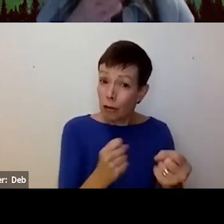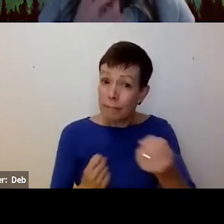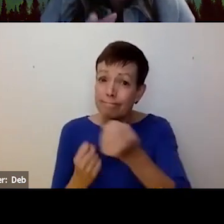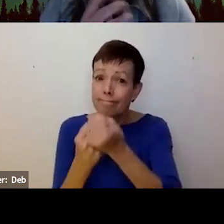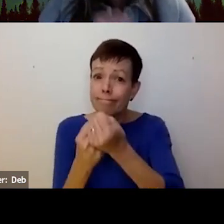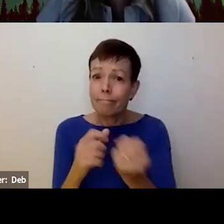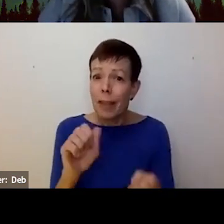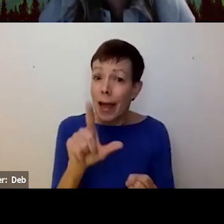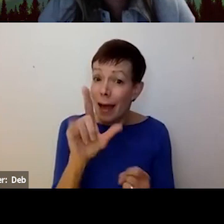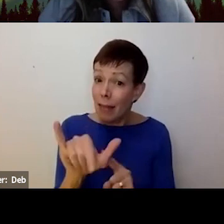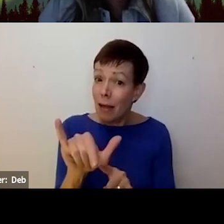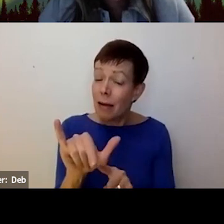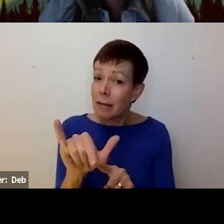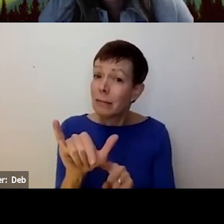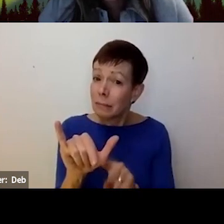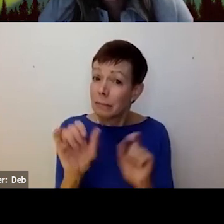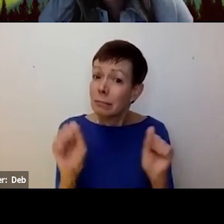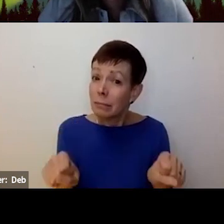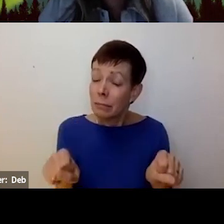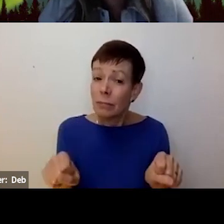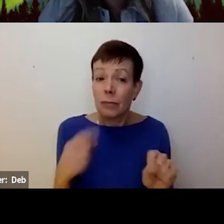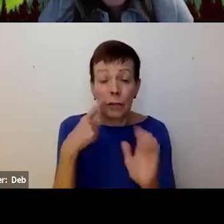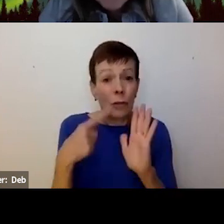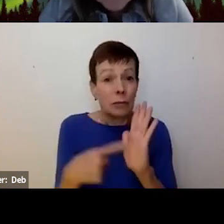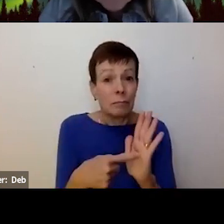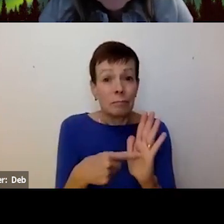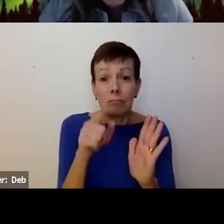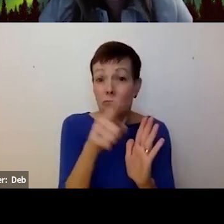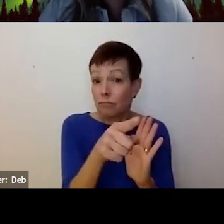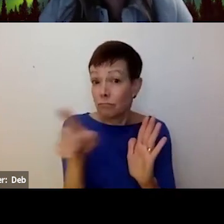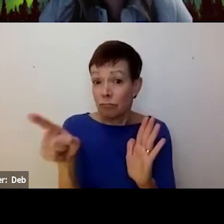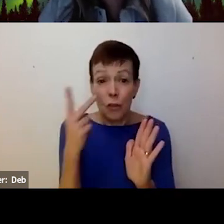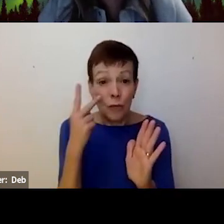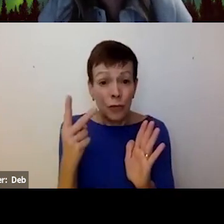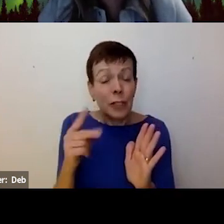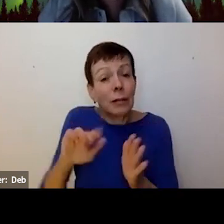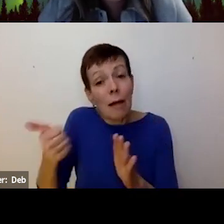like we have seen some of your partners who have served as fiscal managers and agents